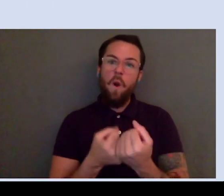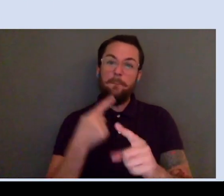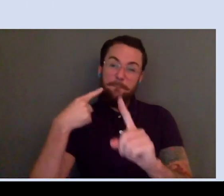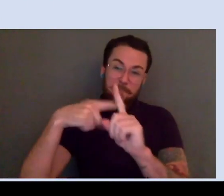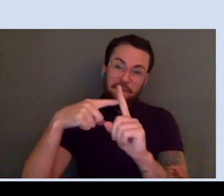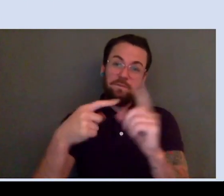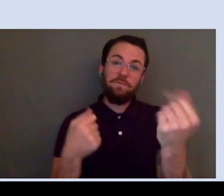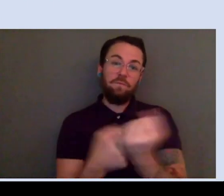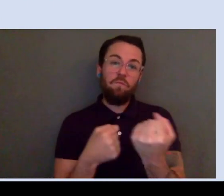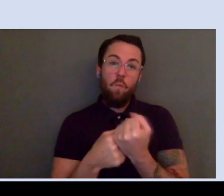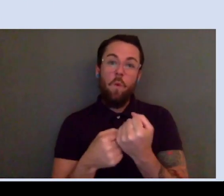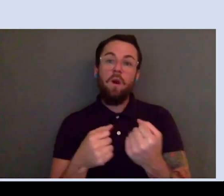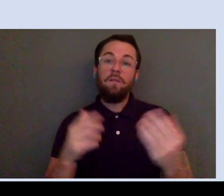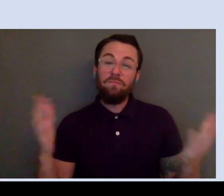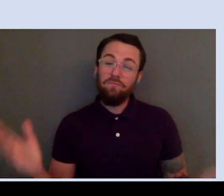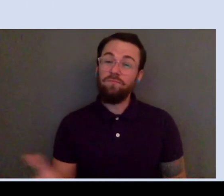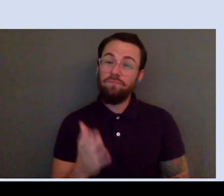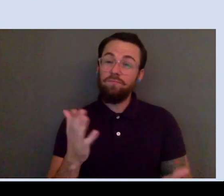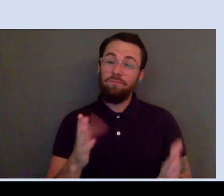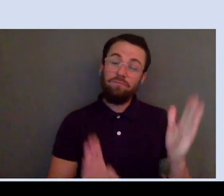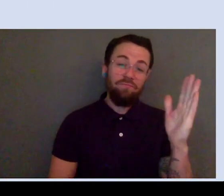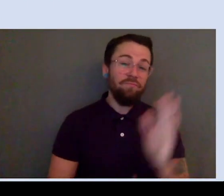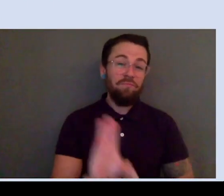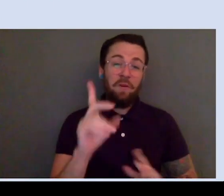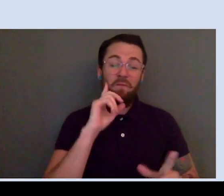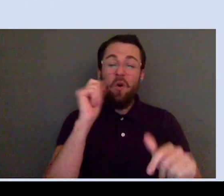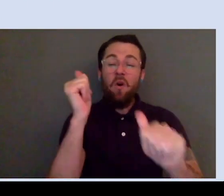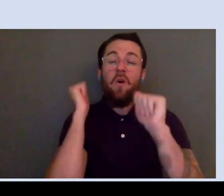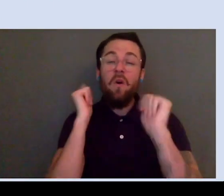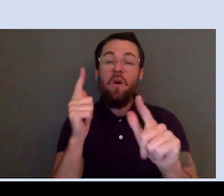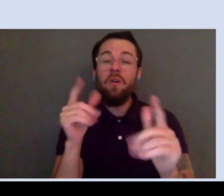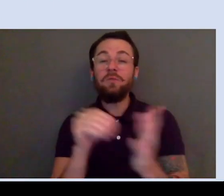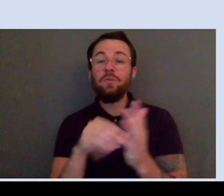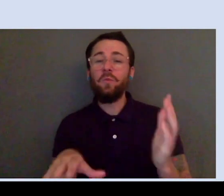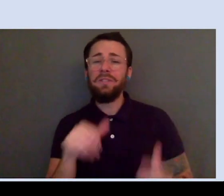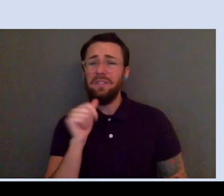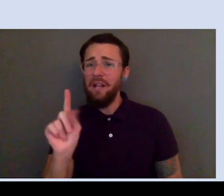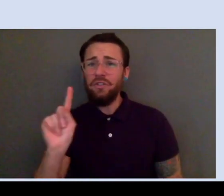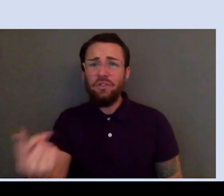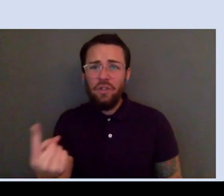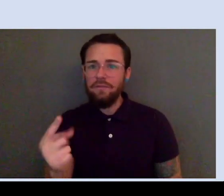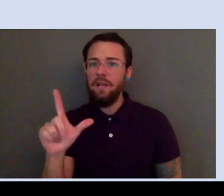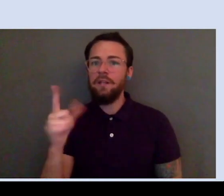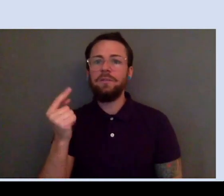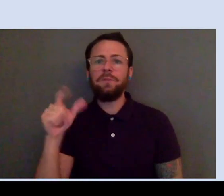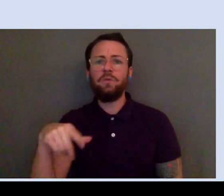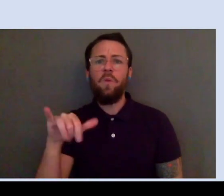Now, obviously our goal is to give all students positive reinforcement.